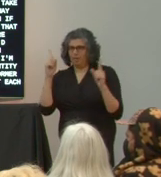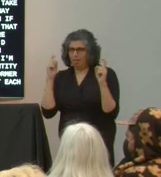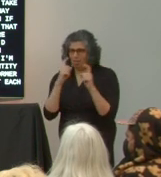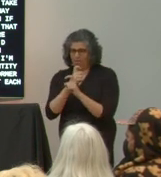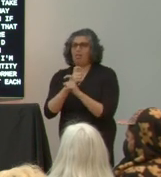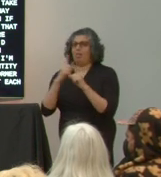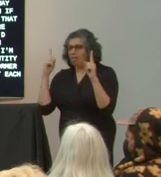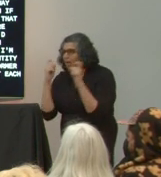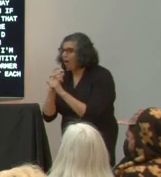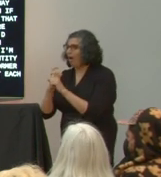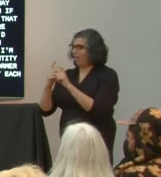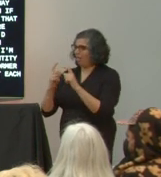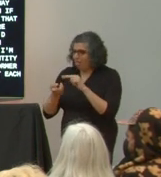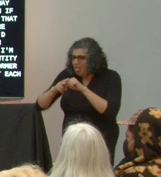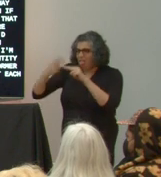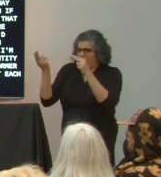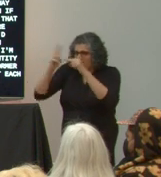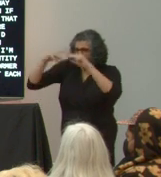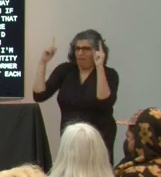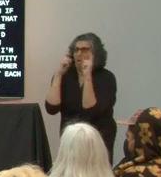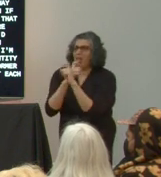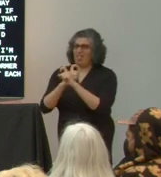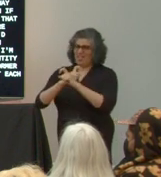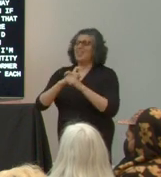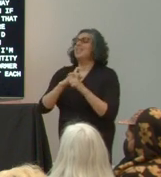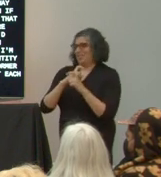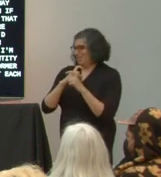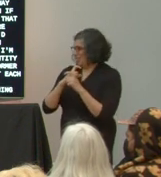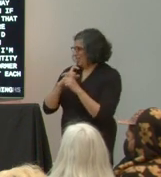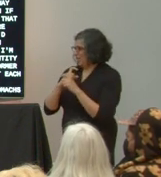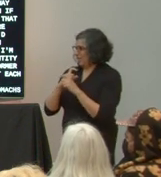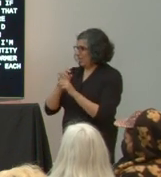complicated, he didn't tell him to, there's some explicitly